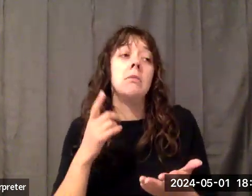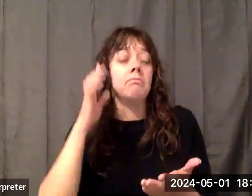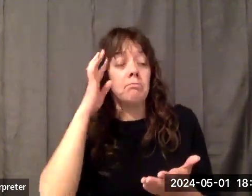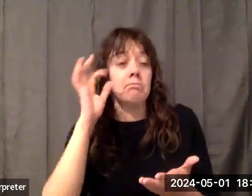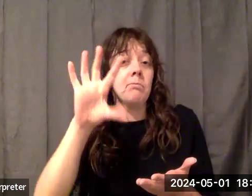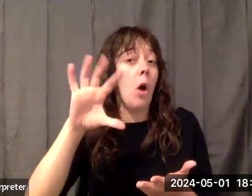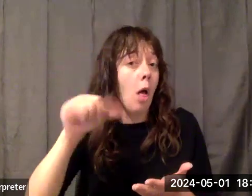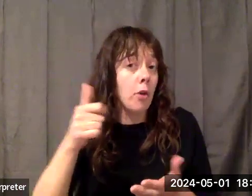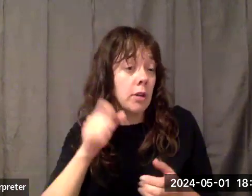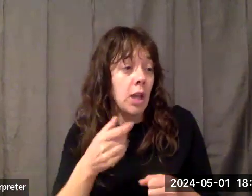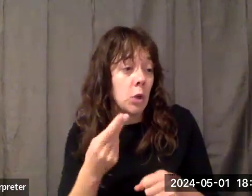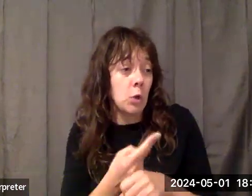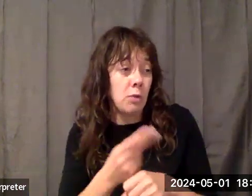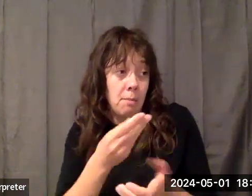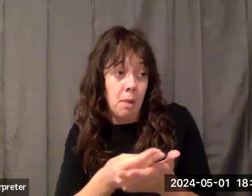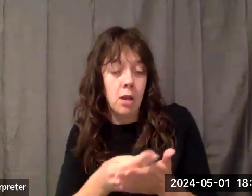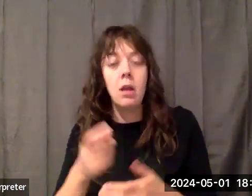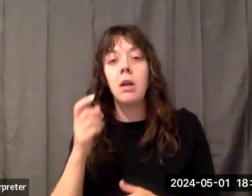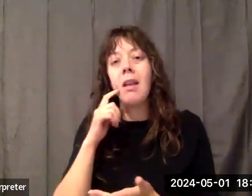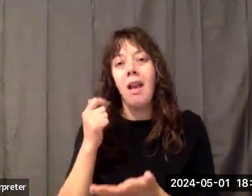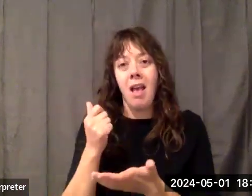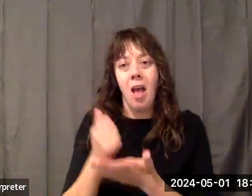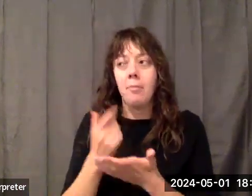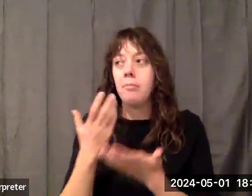for at least one annual professional organizations